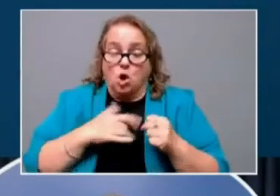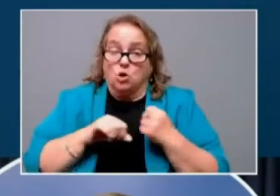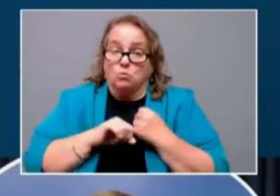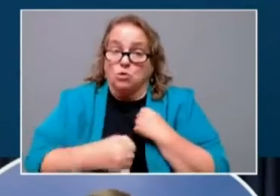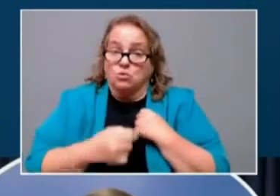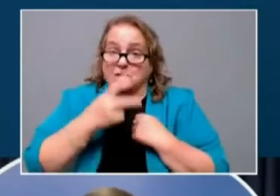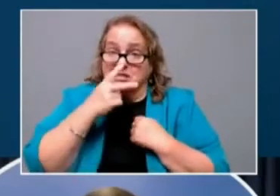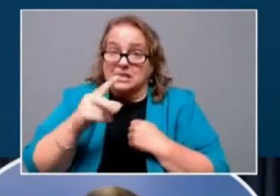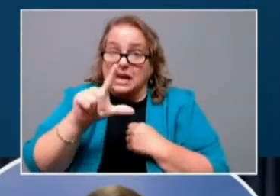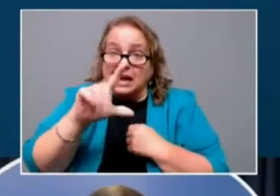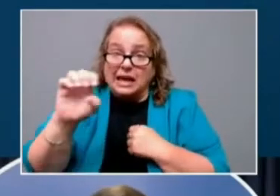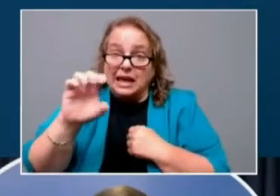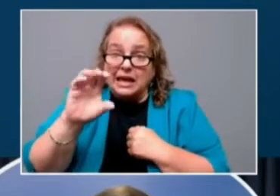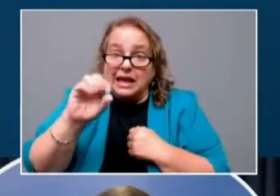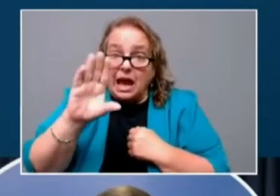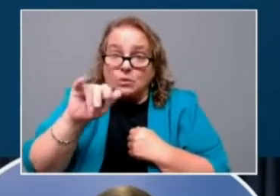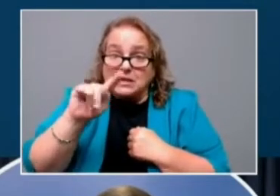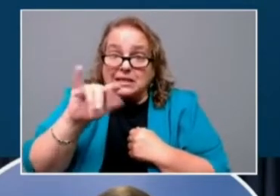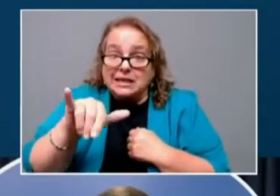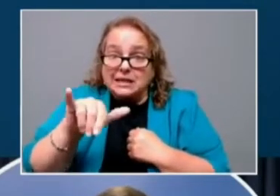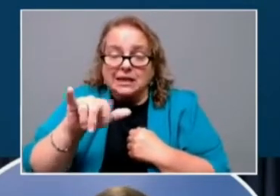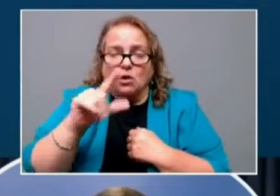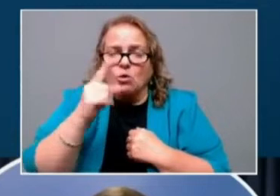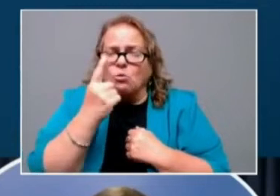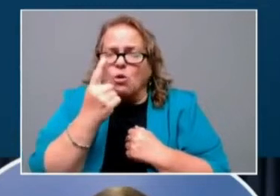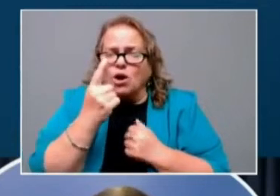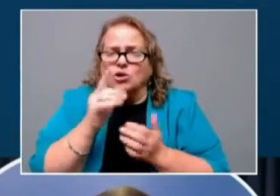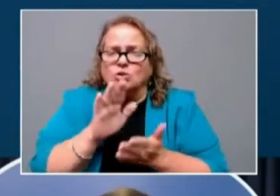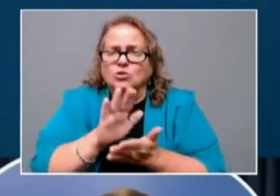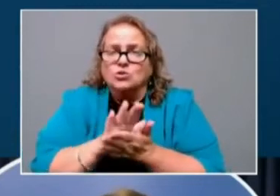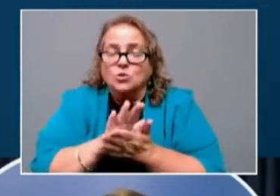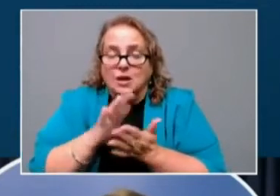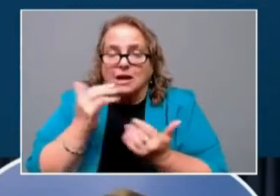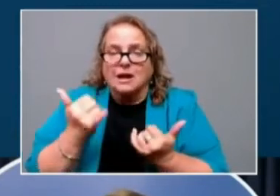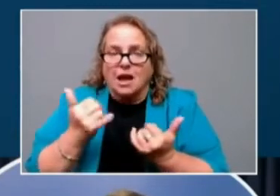just just one school now lost its second member.